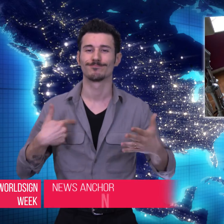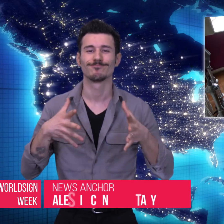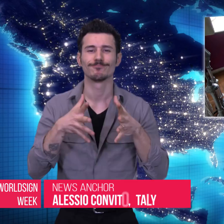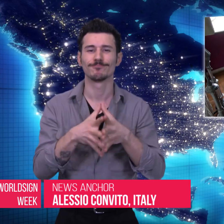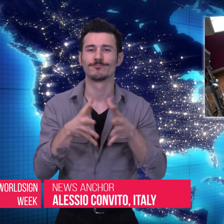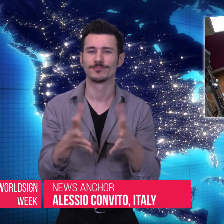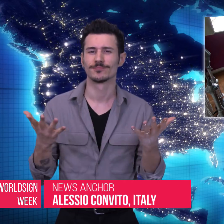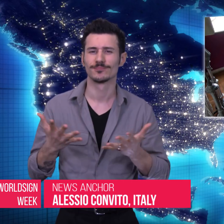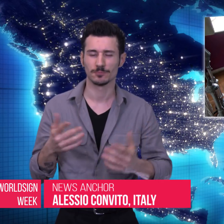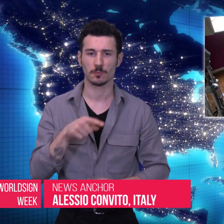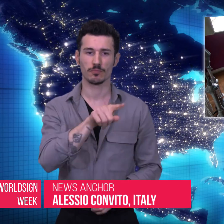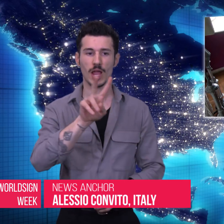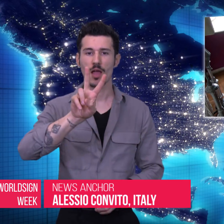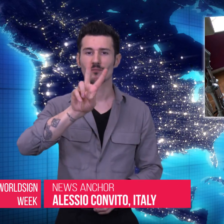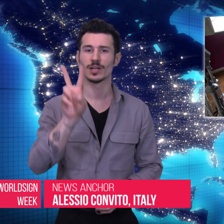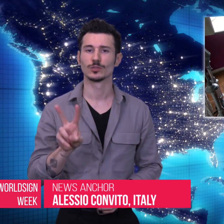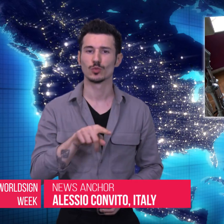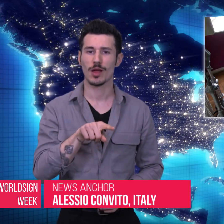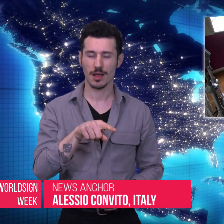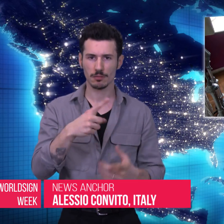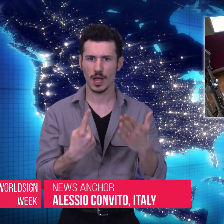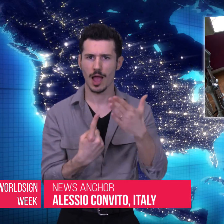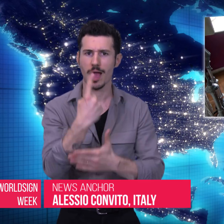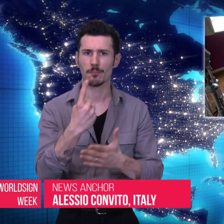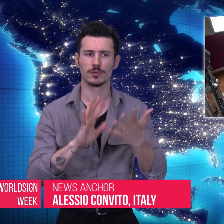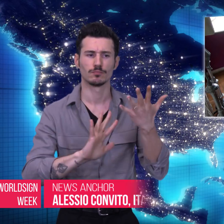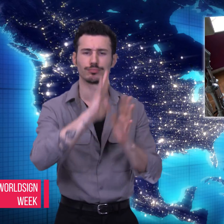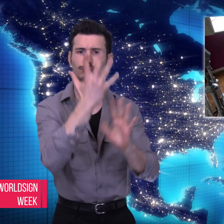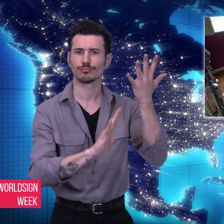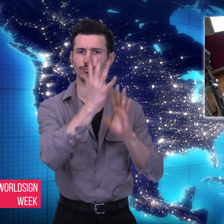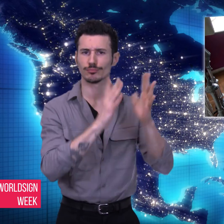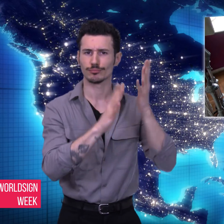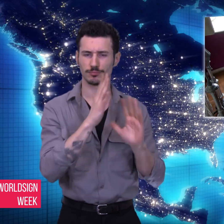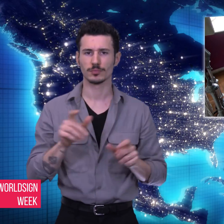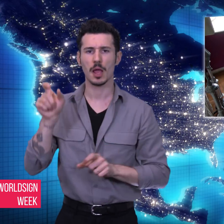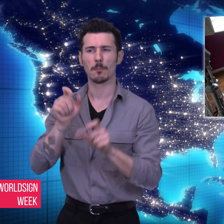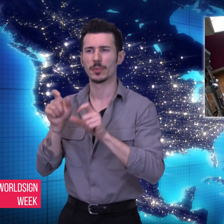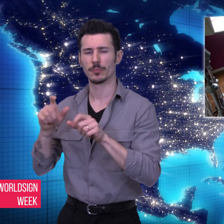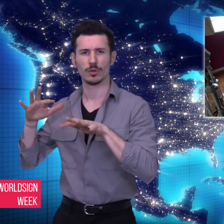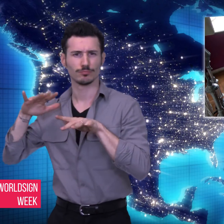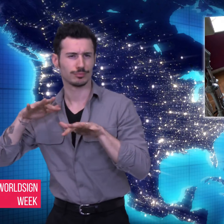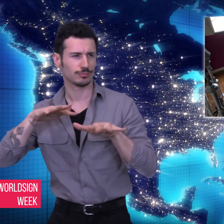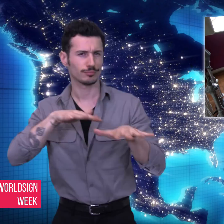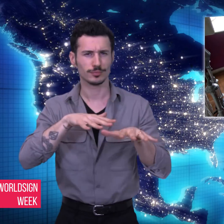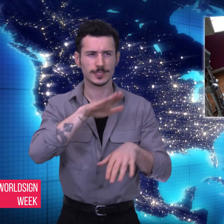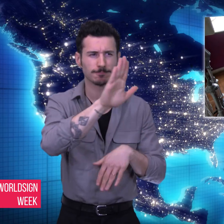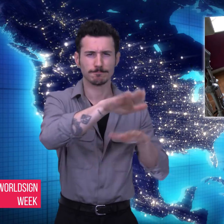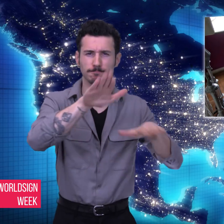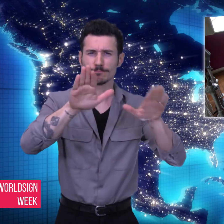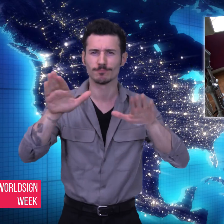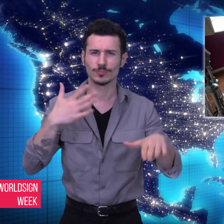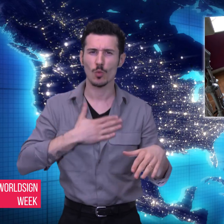Alessio: Relatives of prisoners demand answers about Venezuelan fire